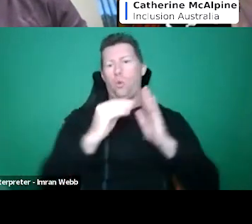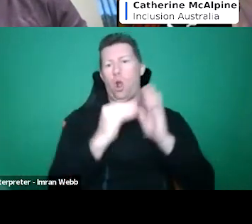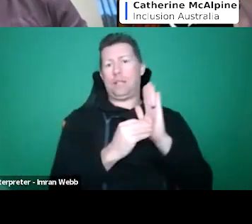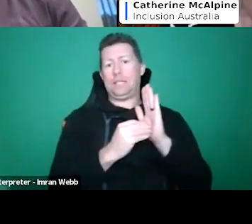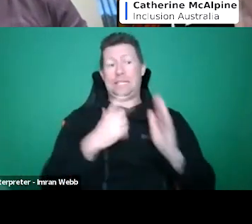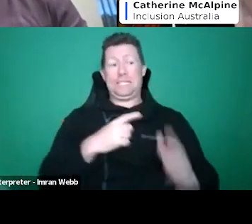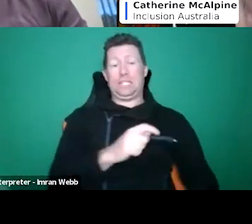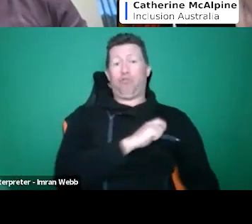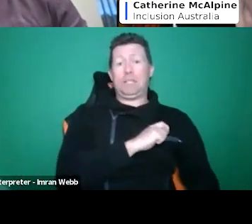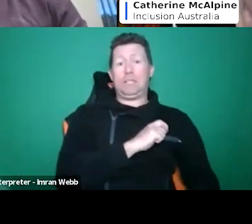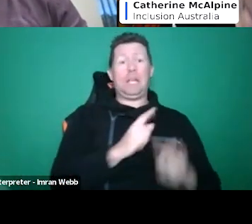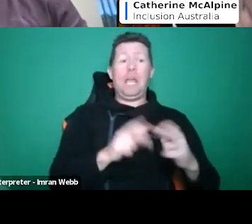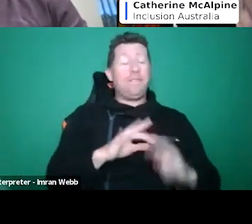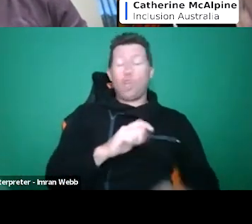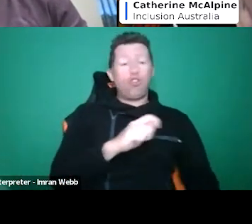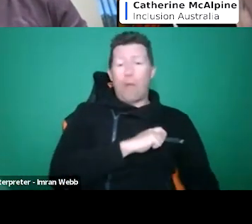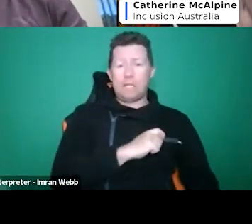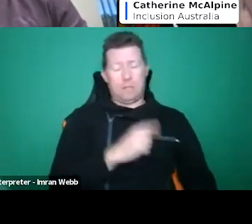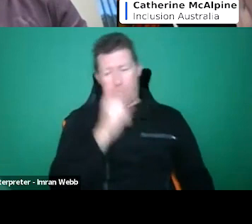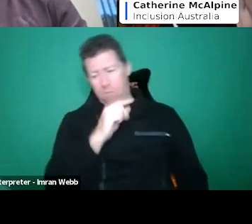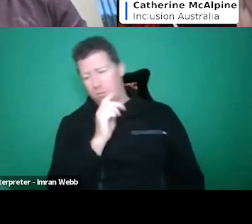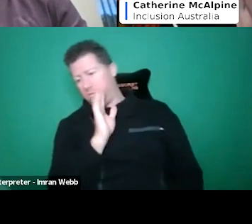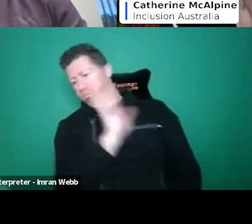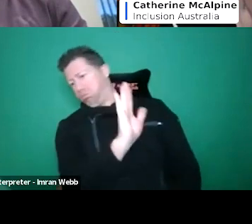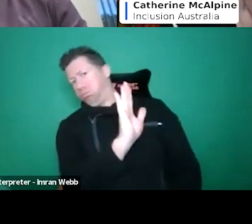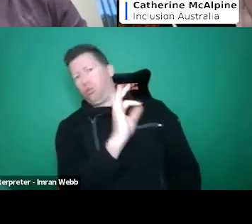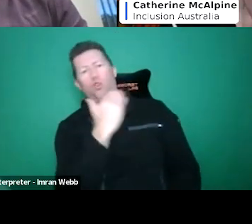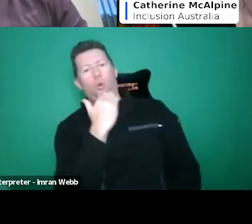what kind of decisions can be made without people always fully understanding